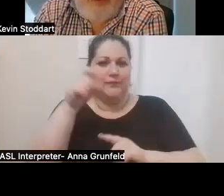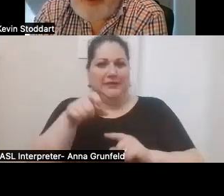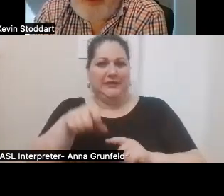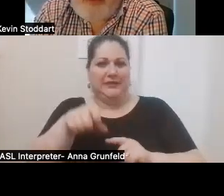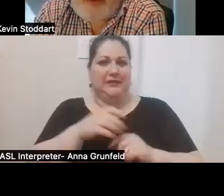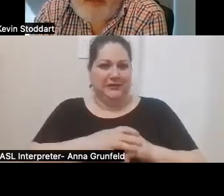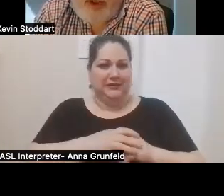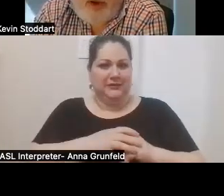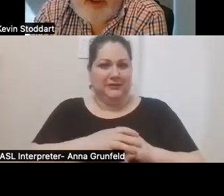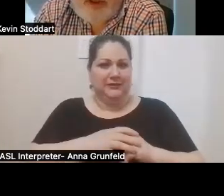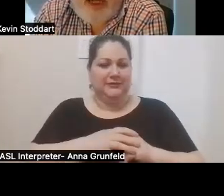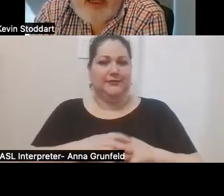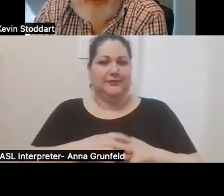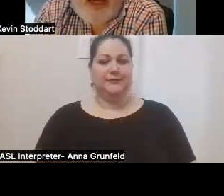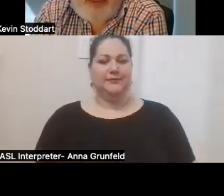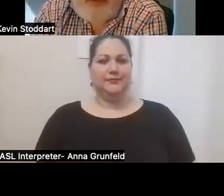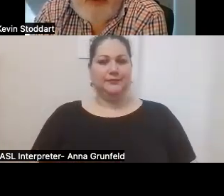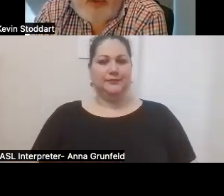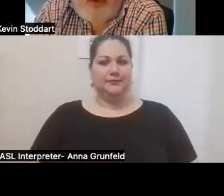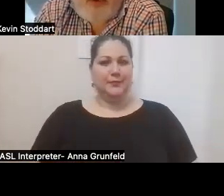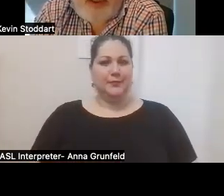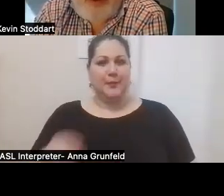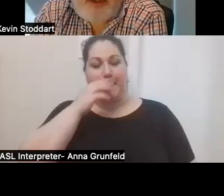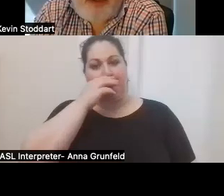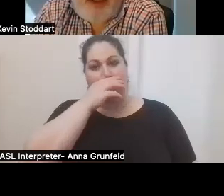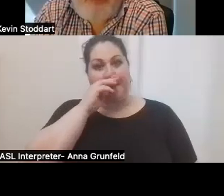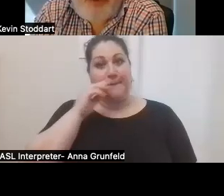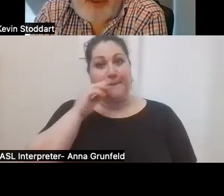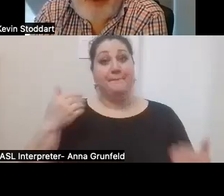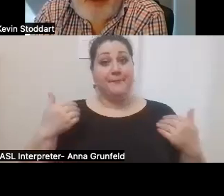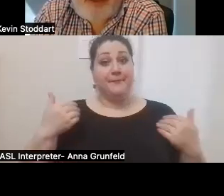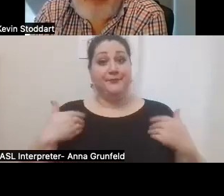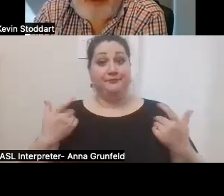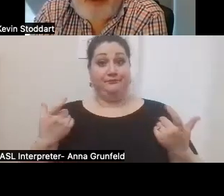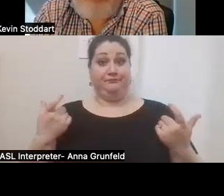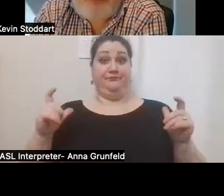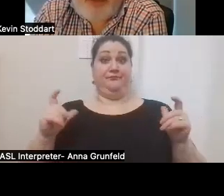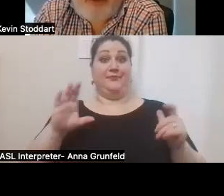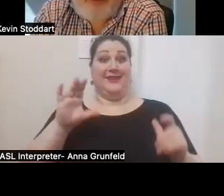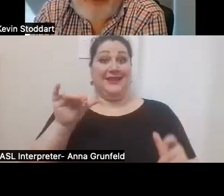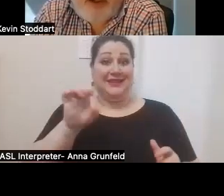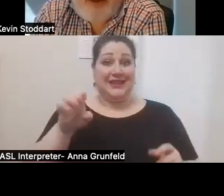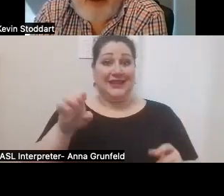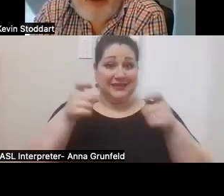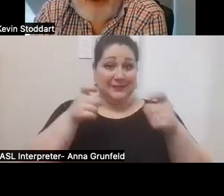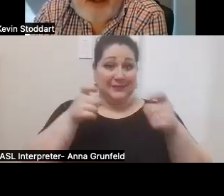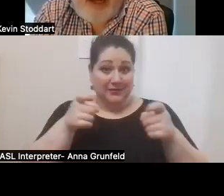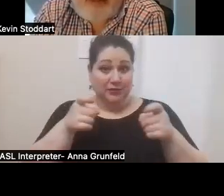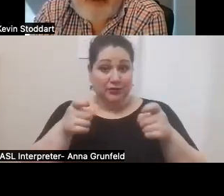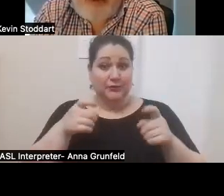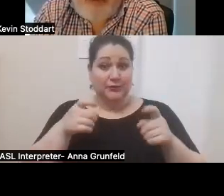There's a large case management role and sometimes accessibility providers are tasked